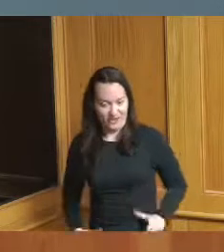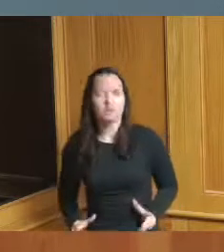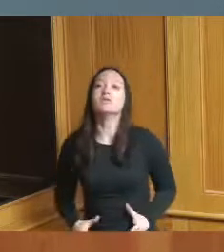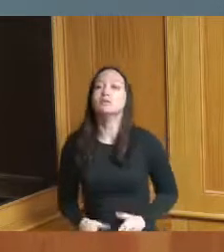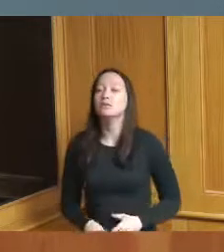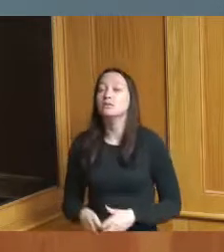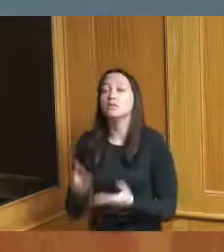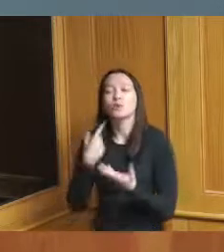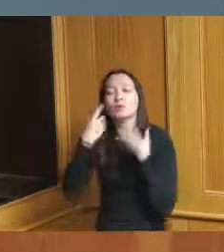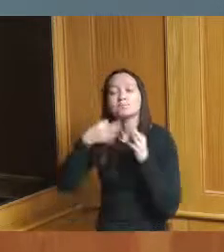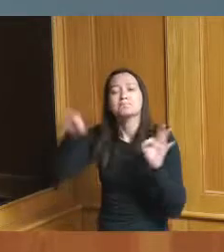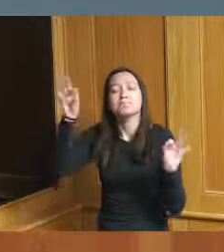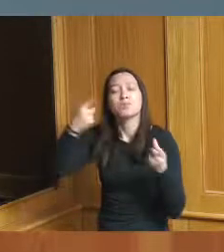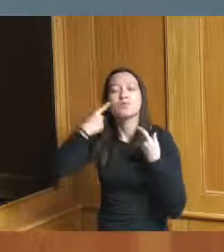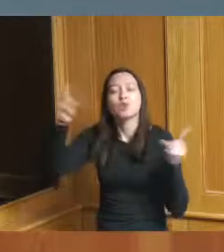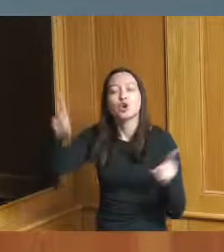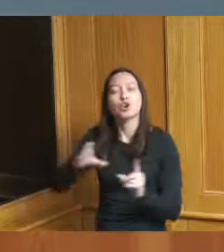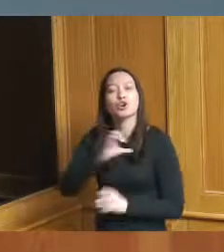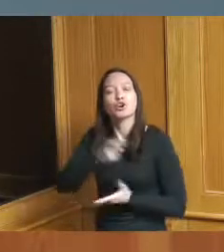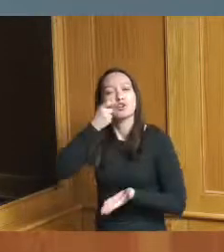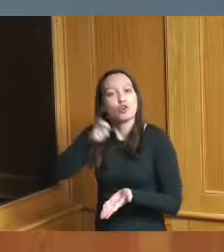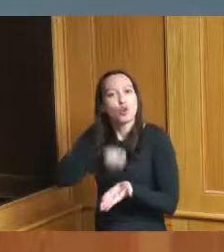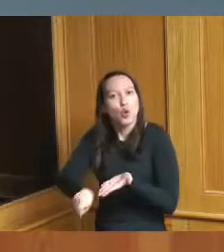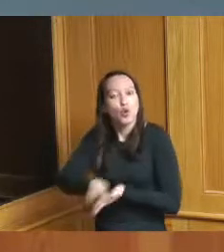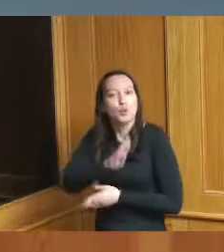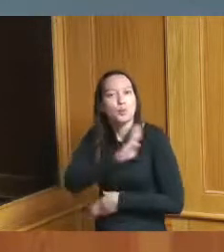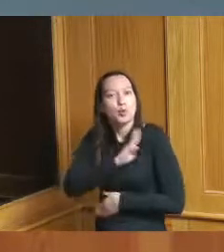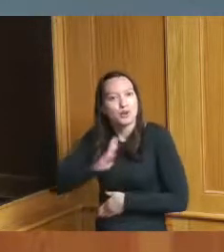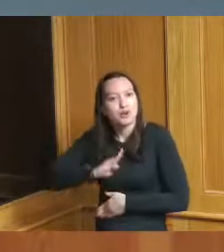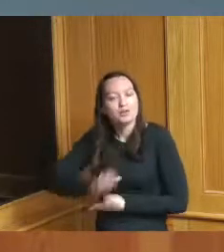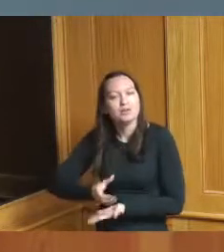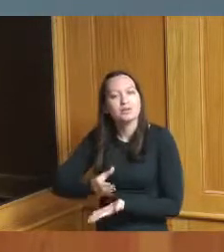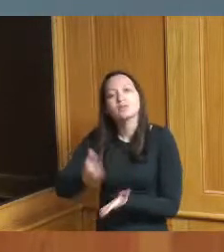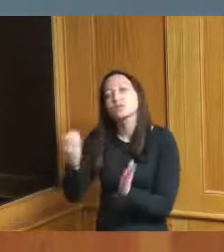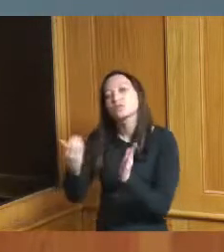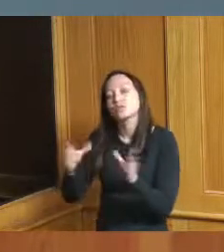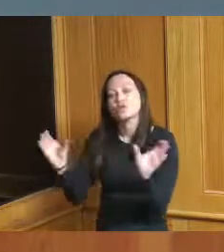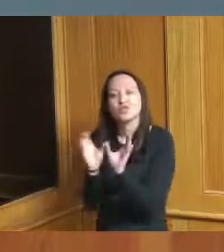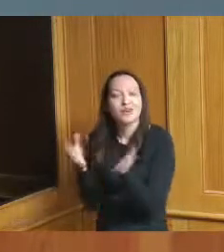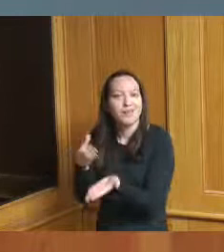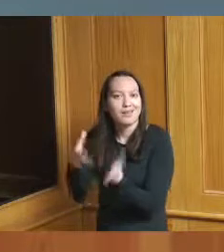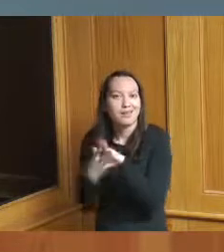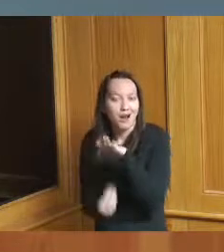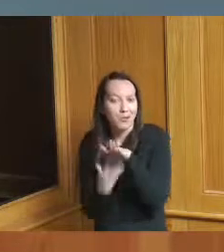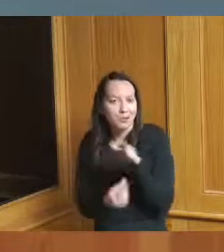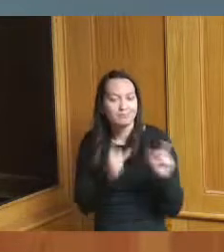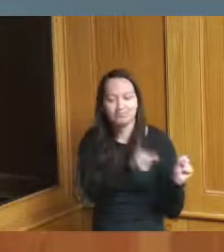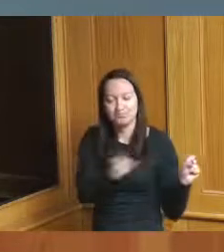resolved that the clerk of of the board certified copies of this resolution to Jeff Aluotto County